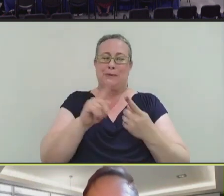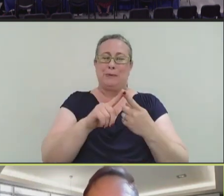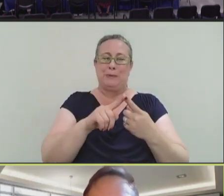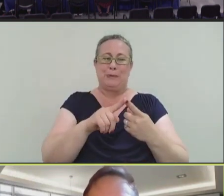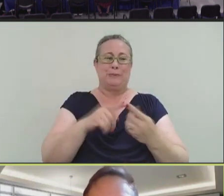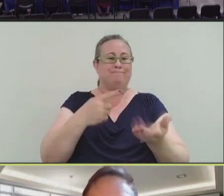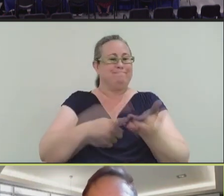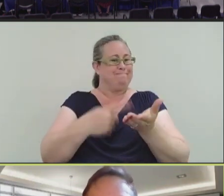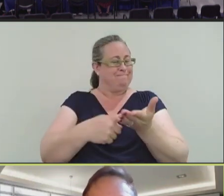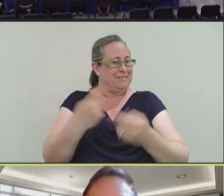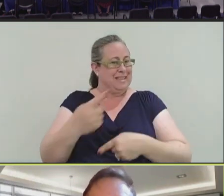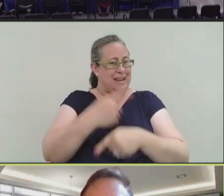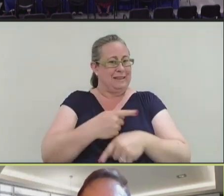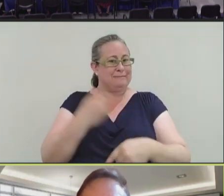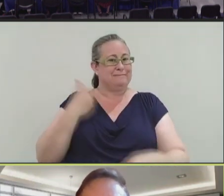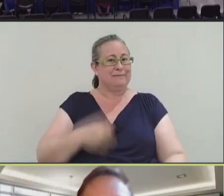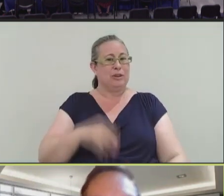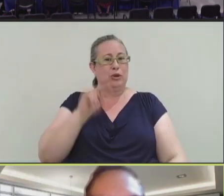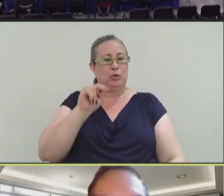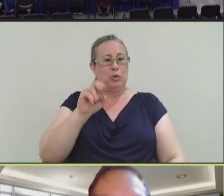today. My name is Nora Disis, and one of my other